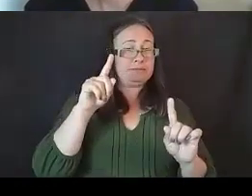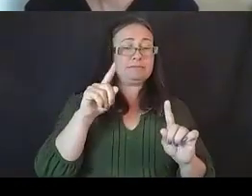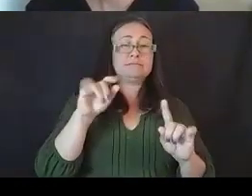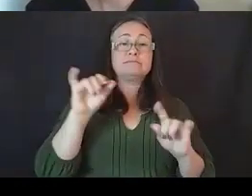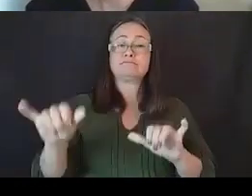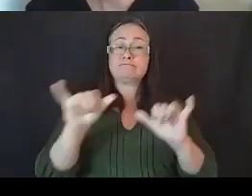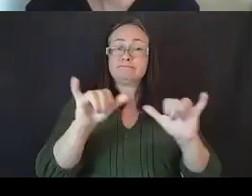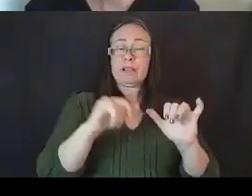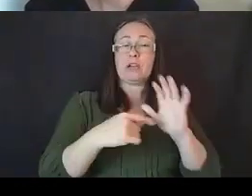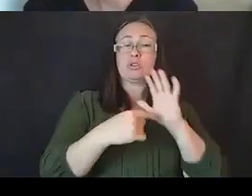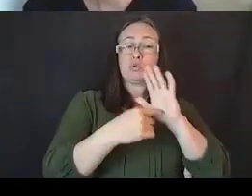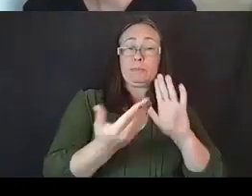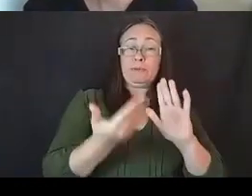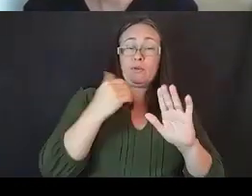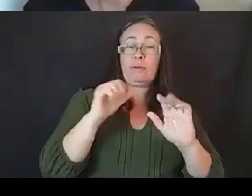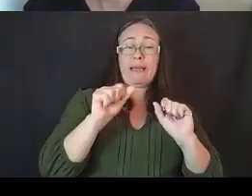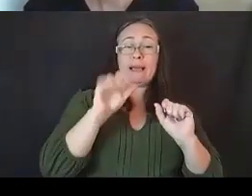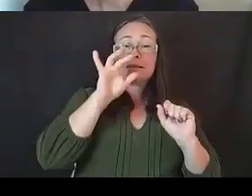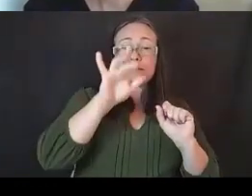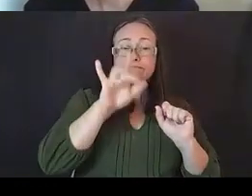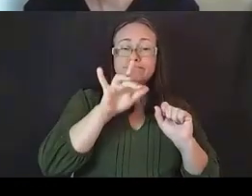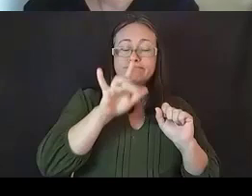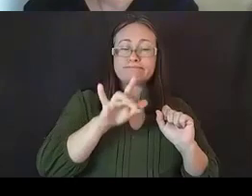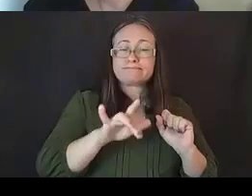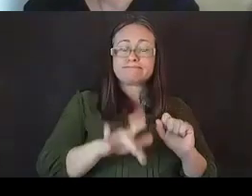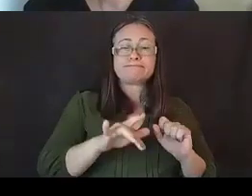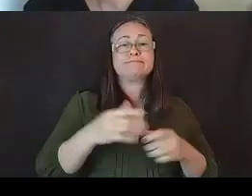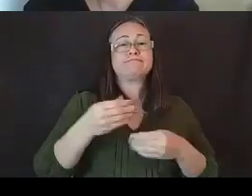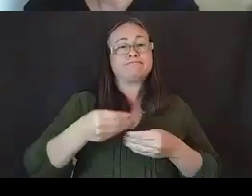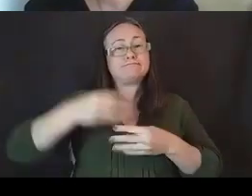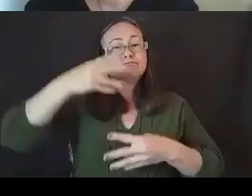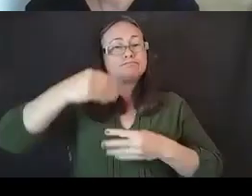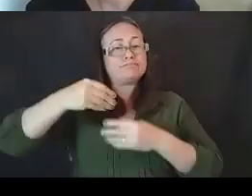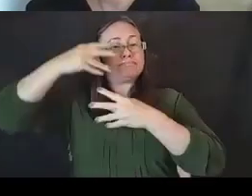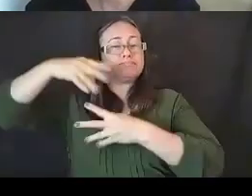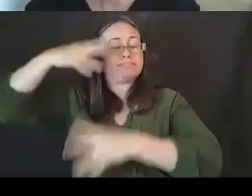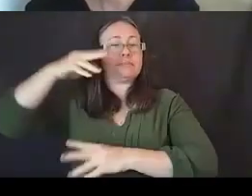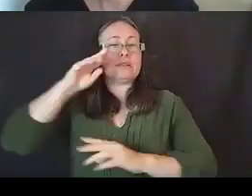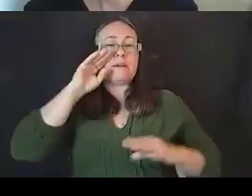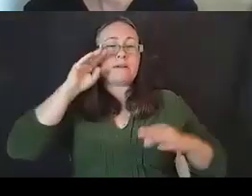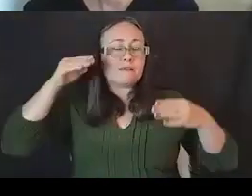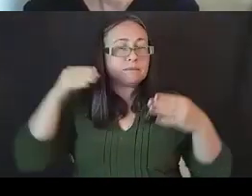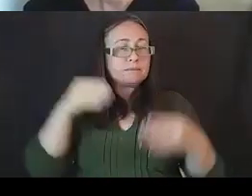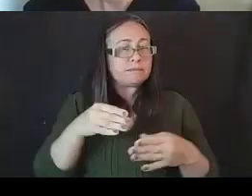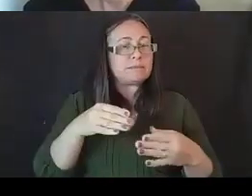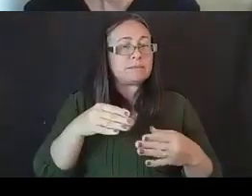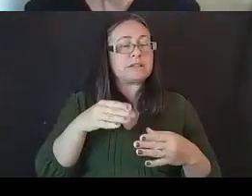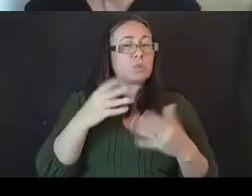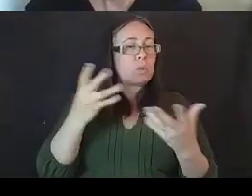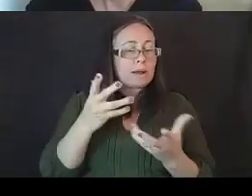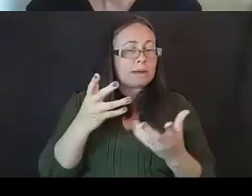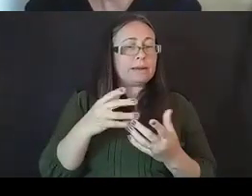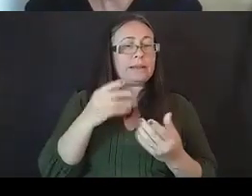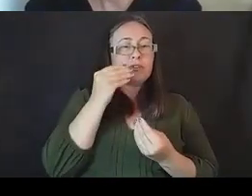you can click through any of these projects to view information about the focus of that project, and if you want to see what results